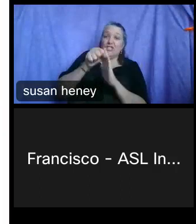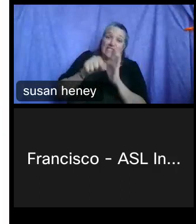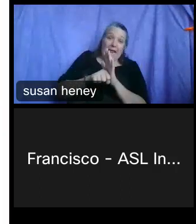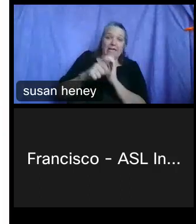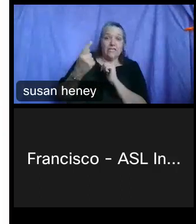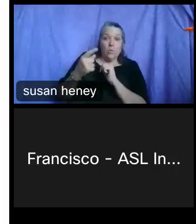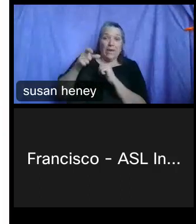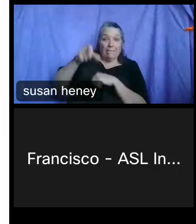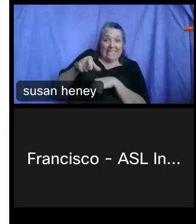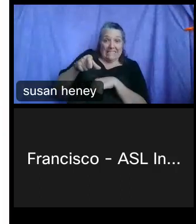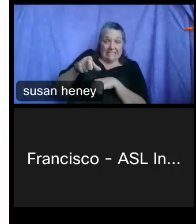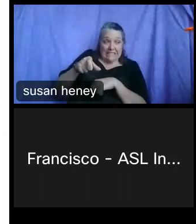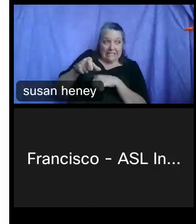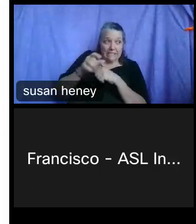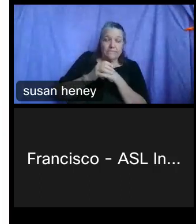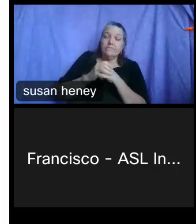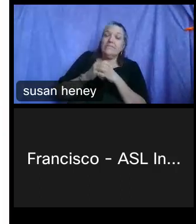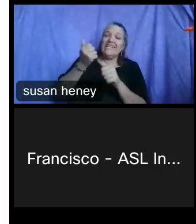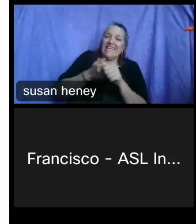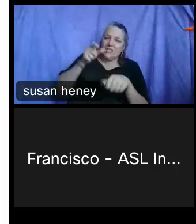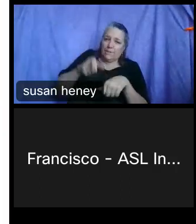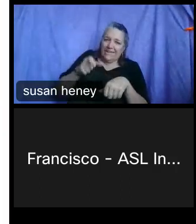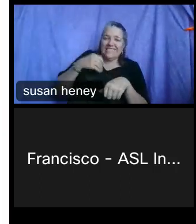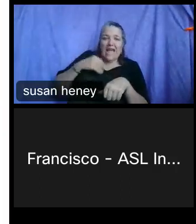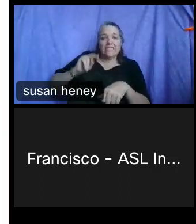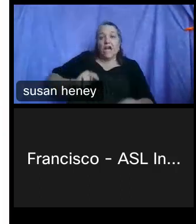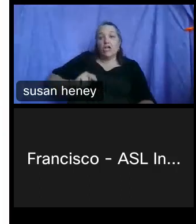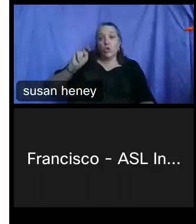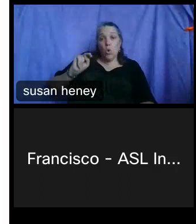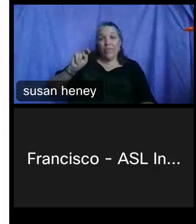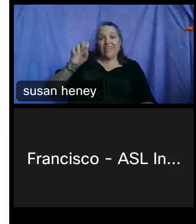Each type of puzzle piece has a north, south, east and western boundary.